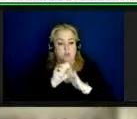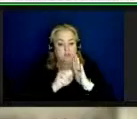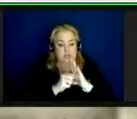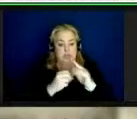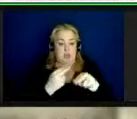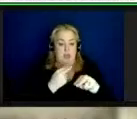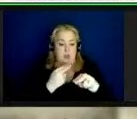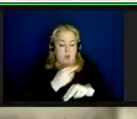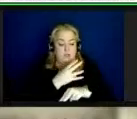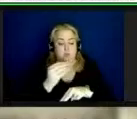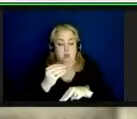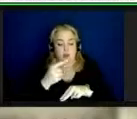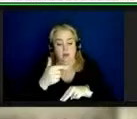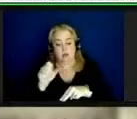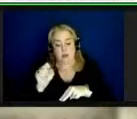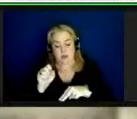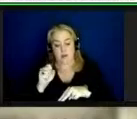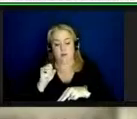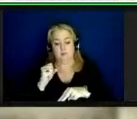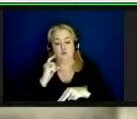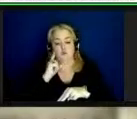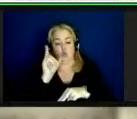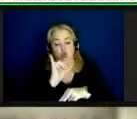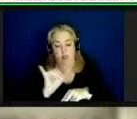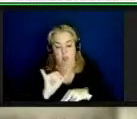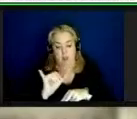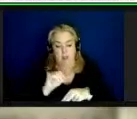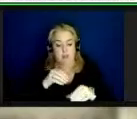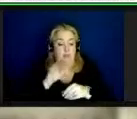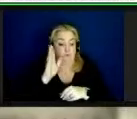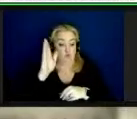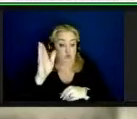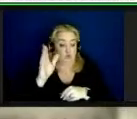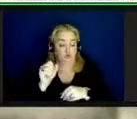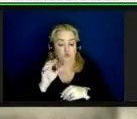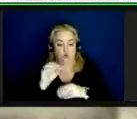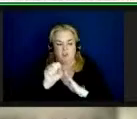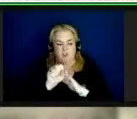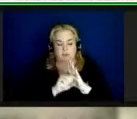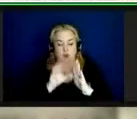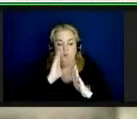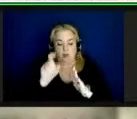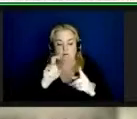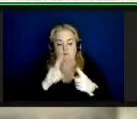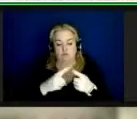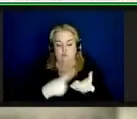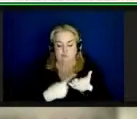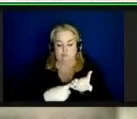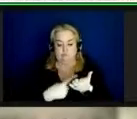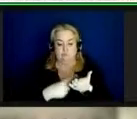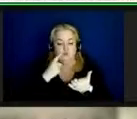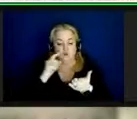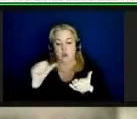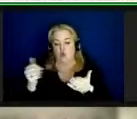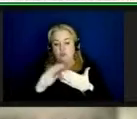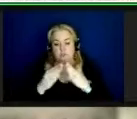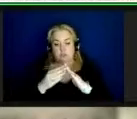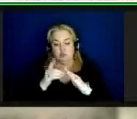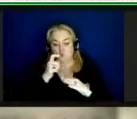OPTIONS. THERE WERE SOME EQUITY CONCERNS THAT ALSO WANT TO USE THE STATE